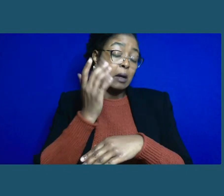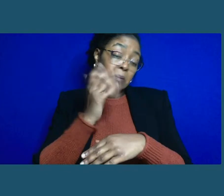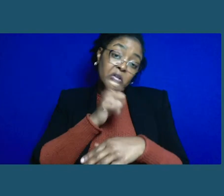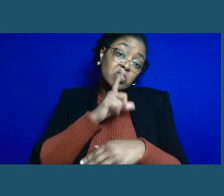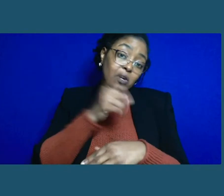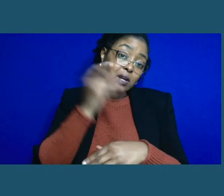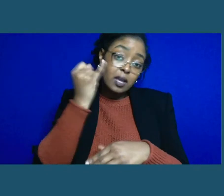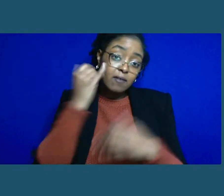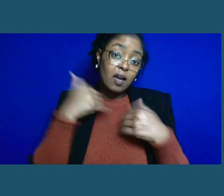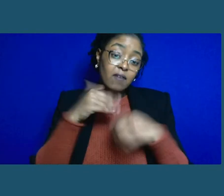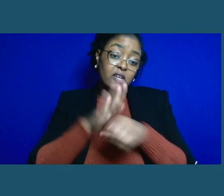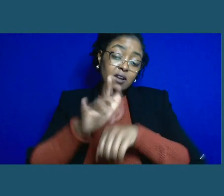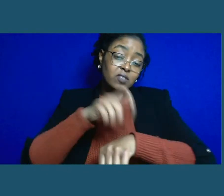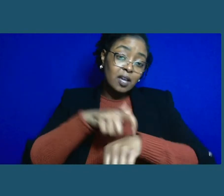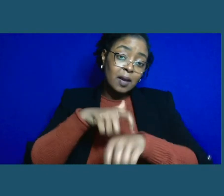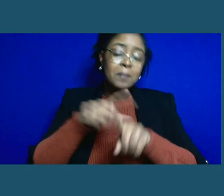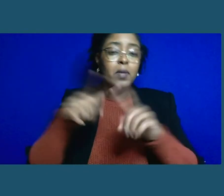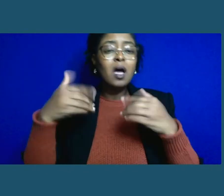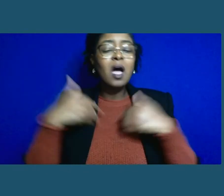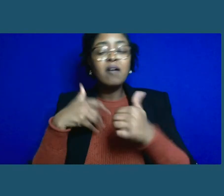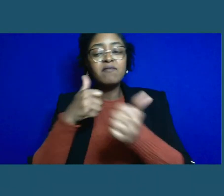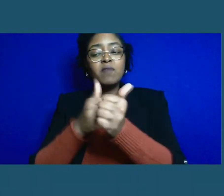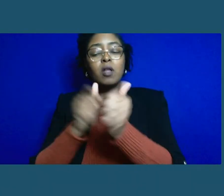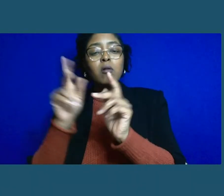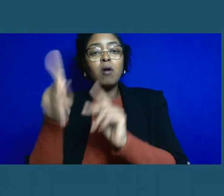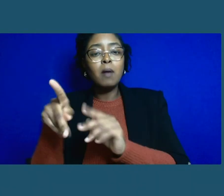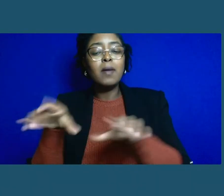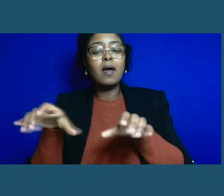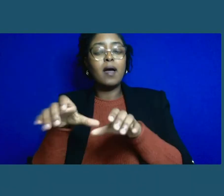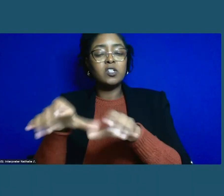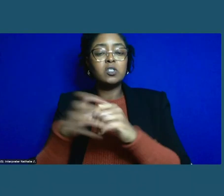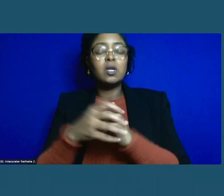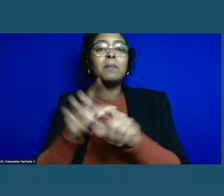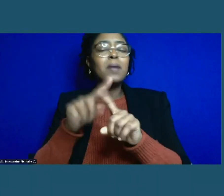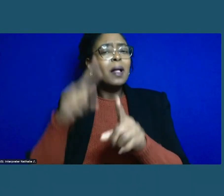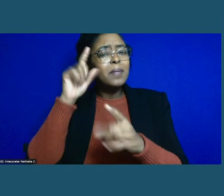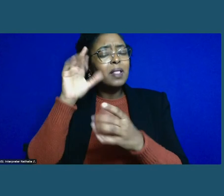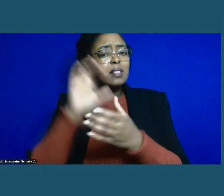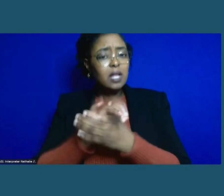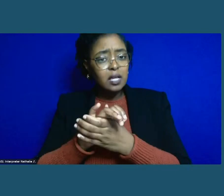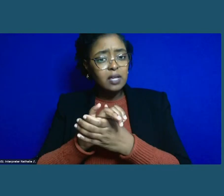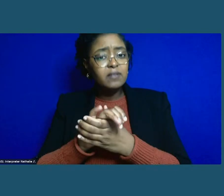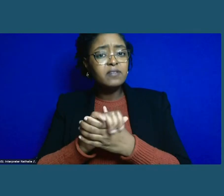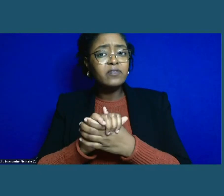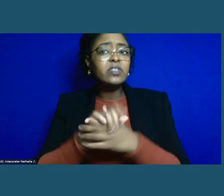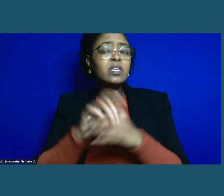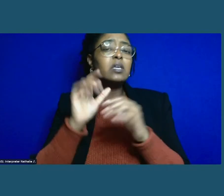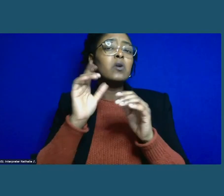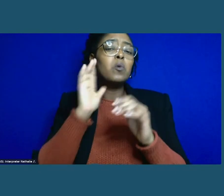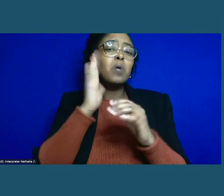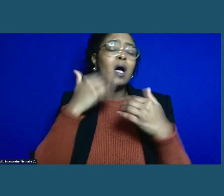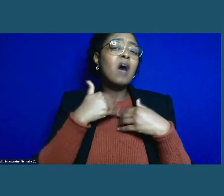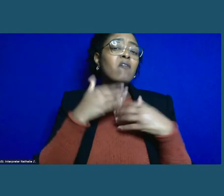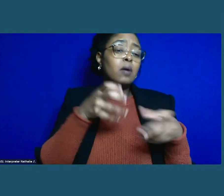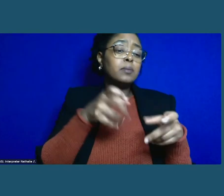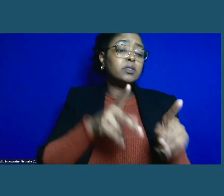tonight, and I know it. I don't know if this worth our time to do this or if these are follow